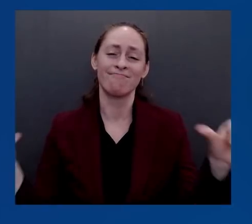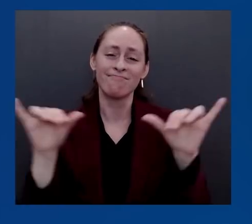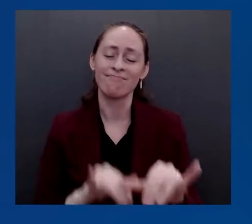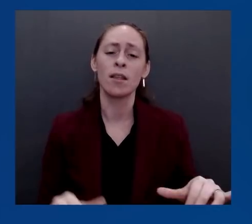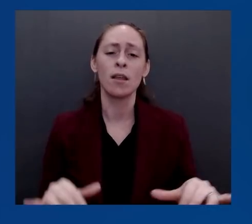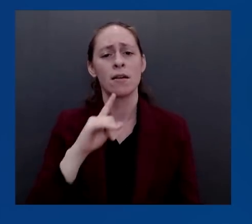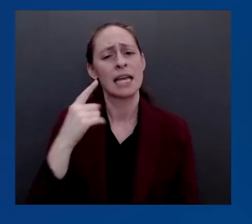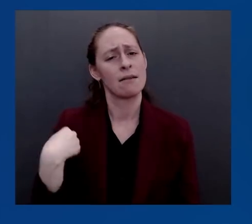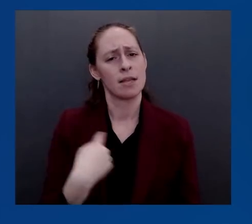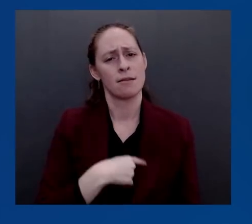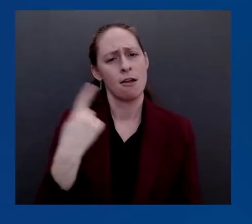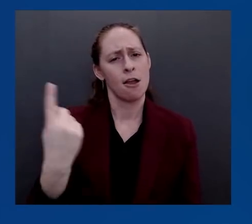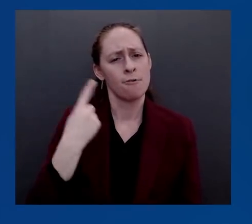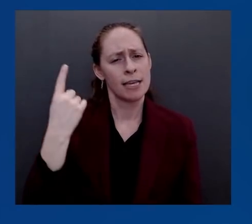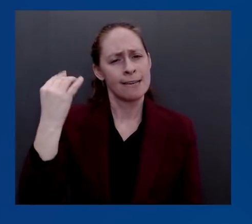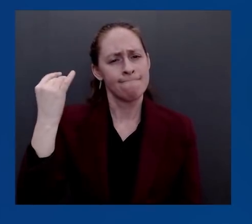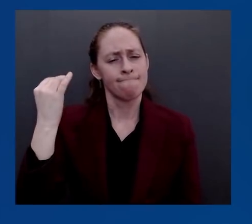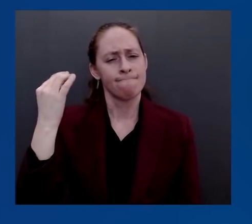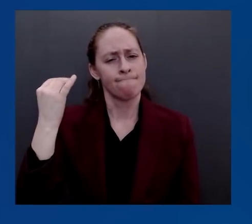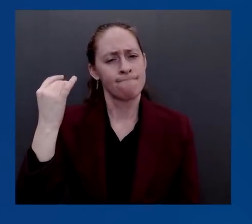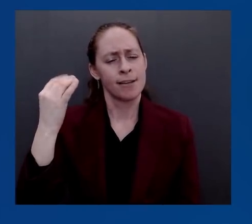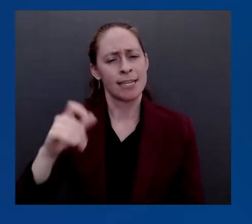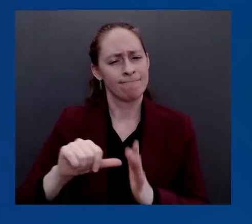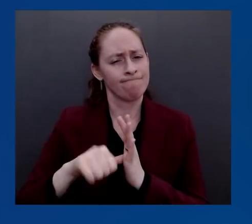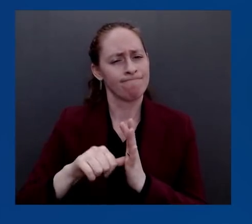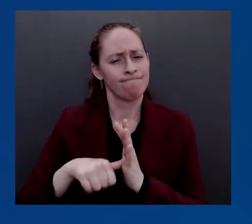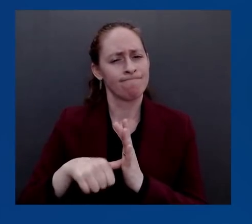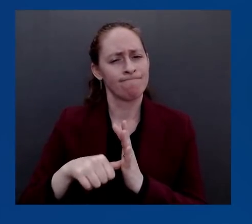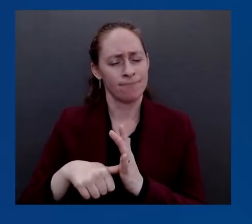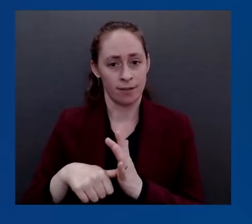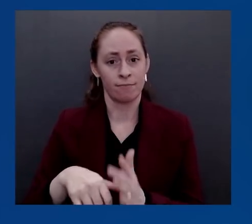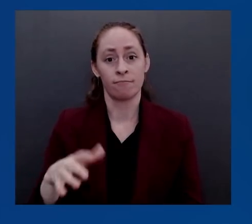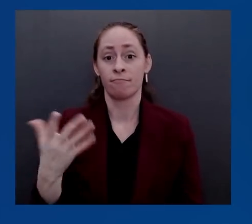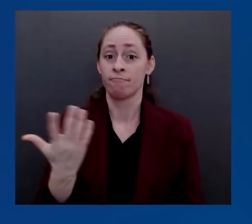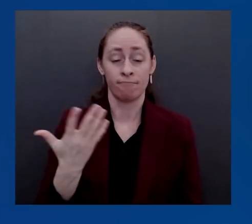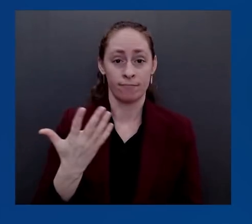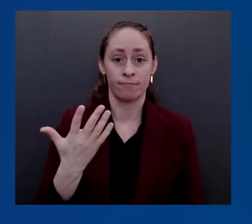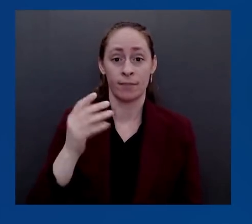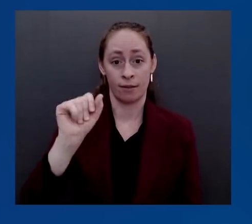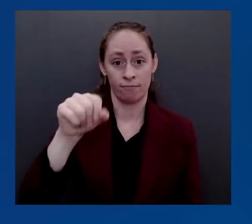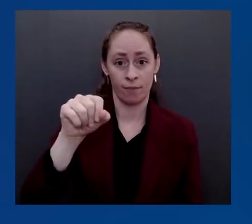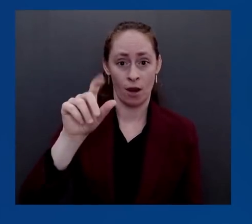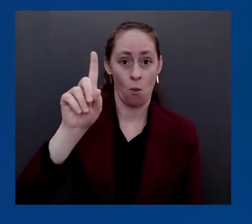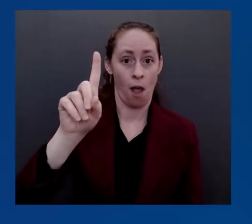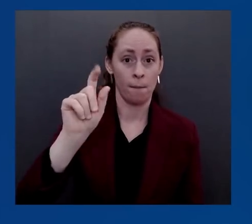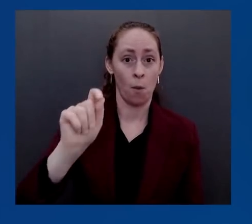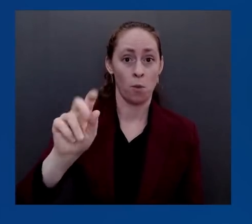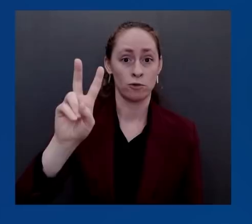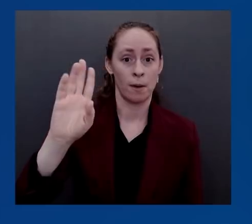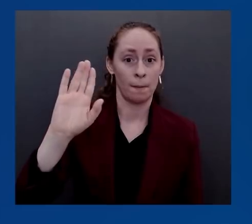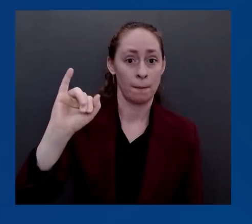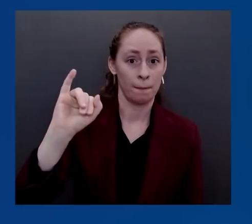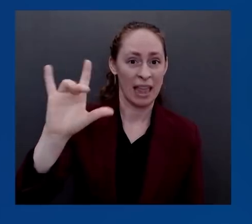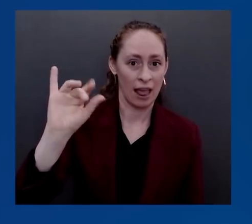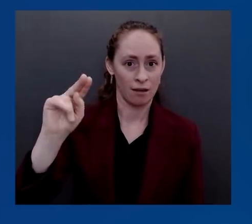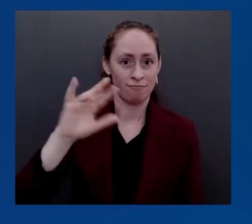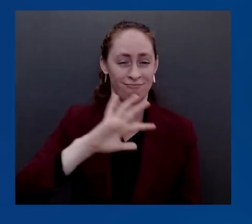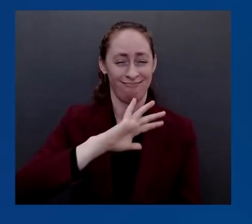and at the same time to help countries get shots in arms. And that's an effort that USAID and the State Department